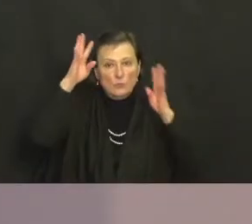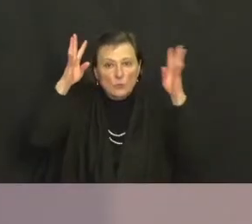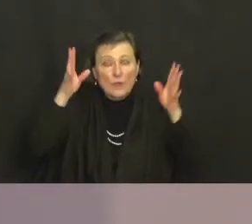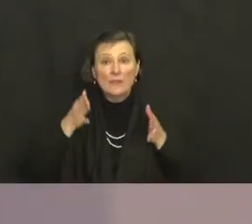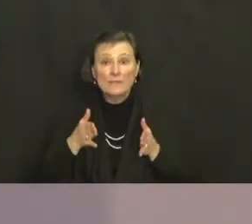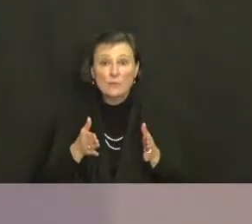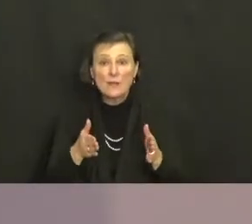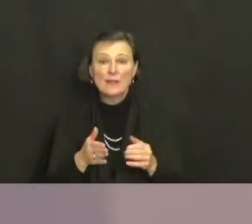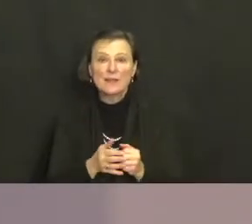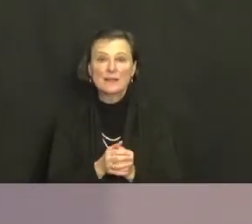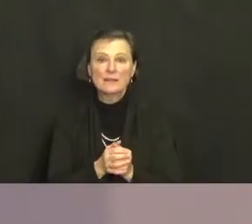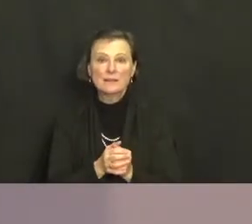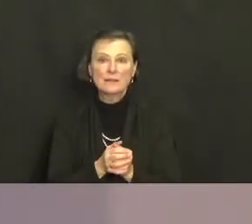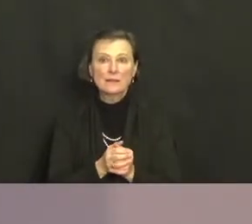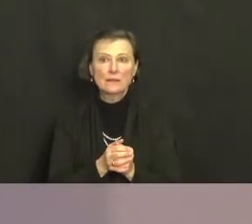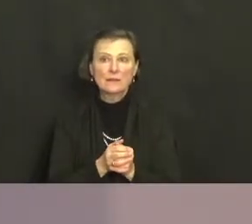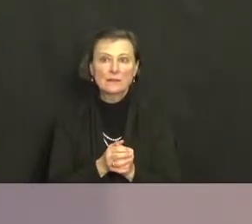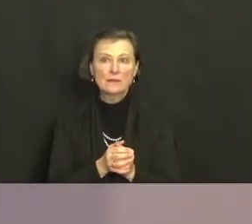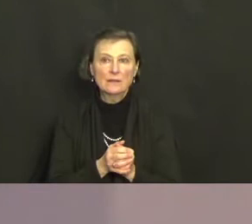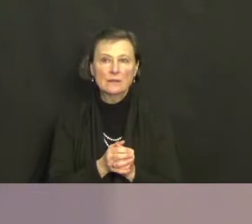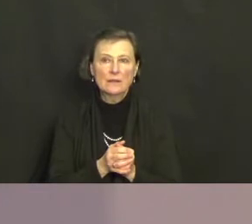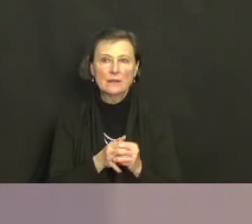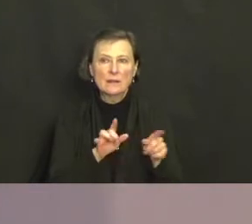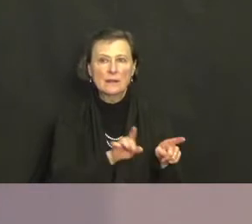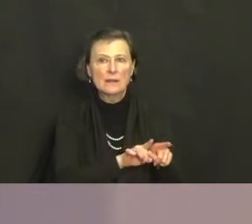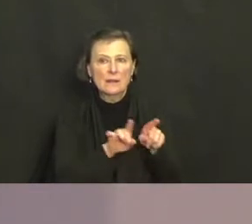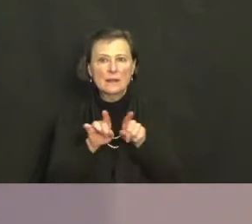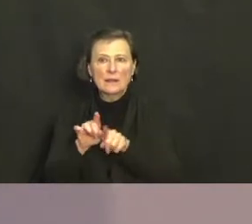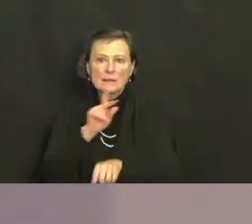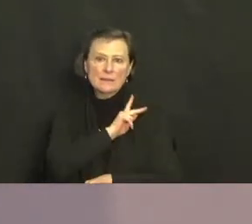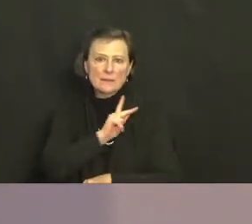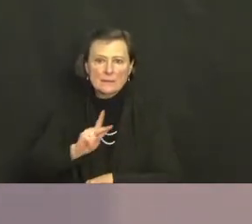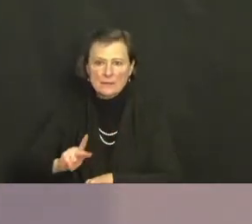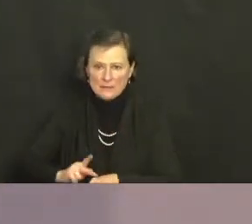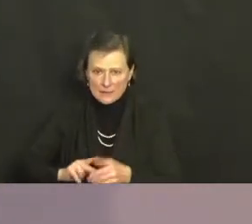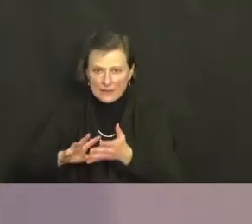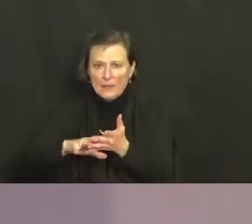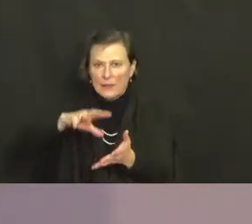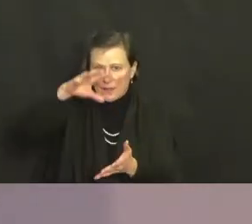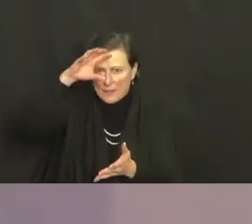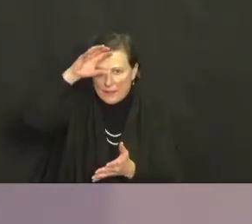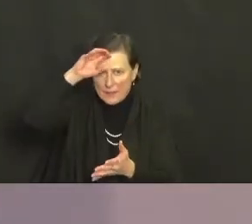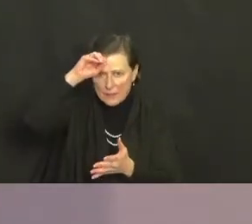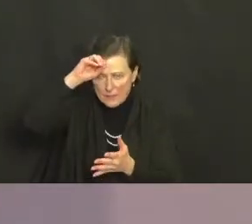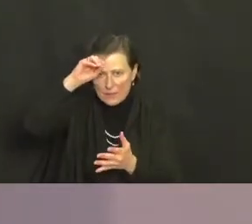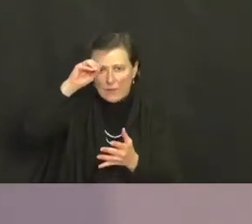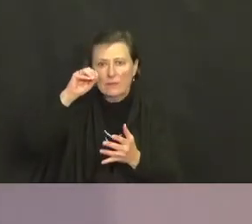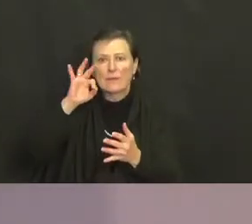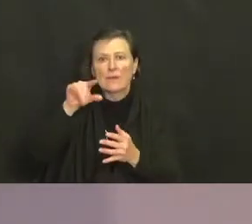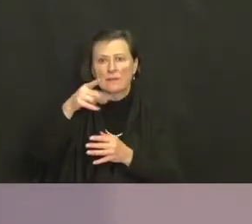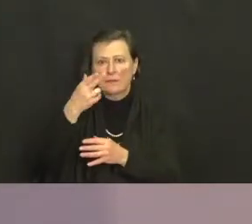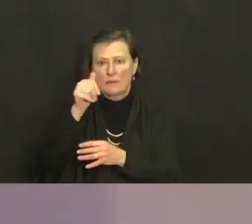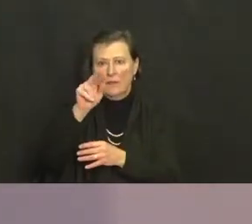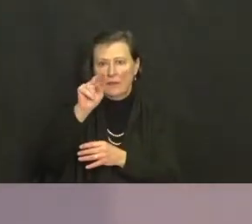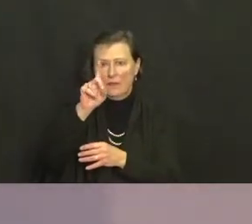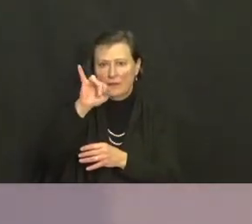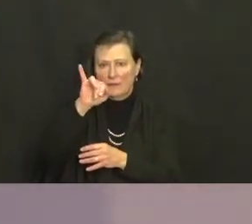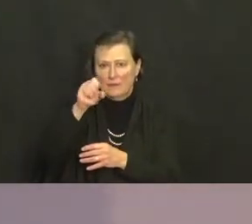And, as King learned about Gandhi's teaching of, satyagraha - good translation is soul force.